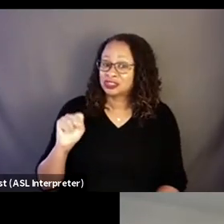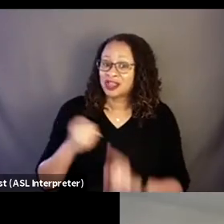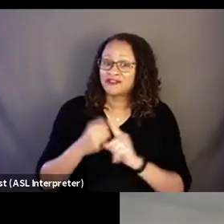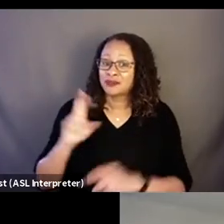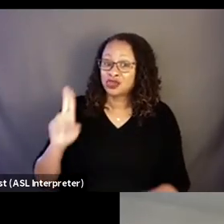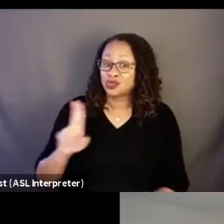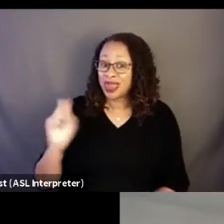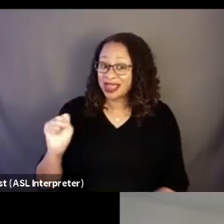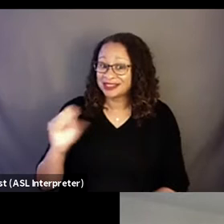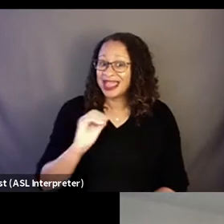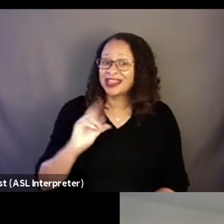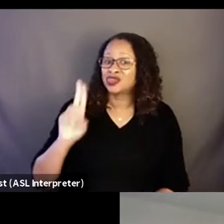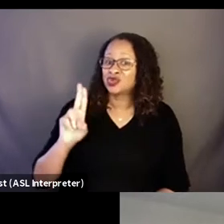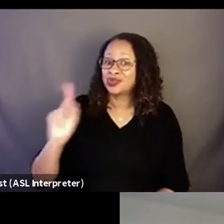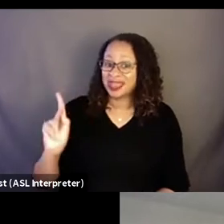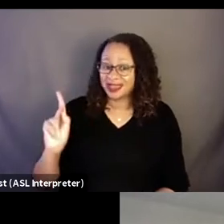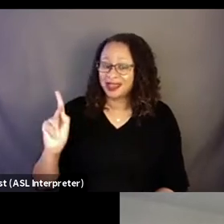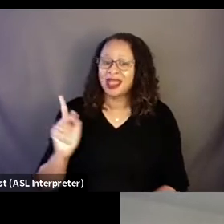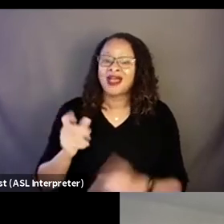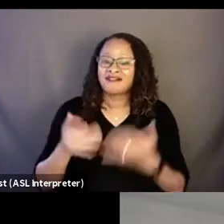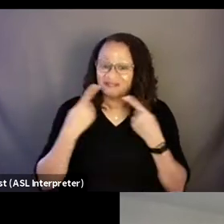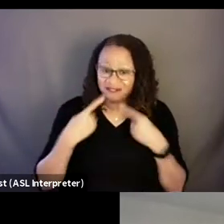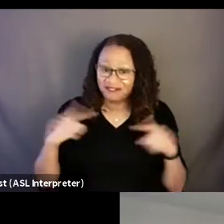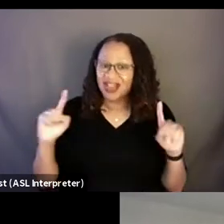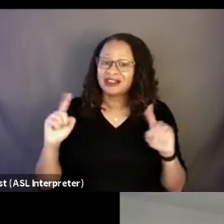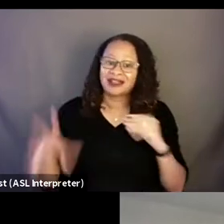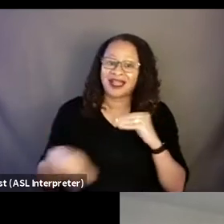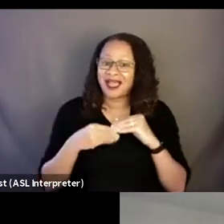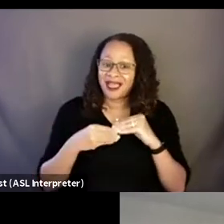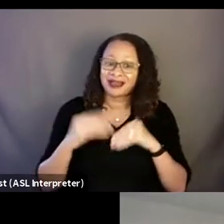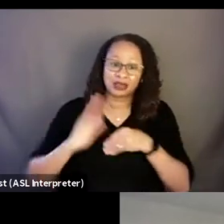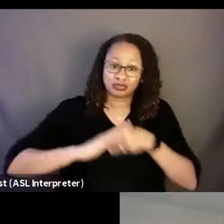finally putting pressure on Russia and Chechnya